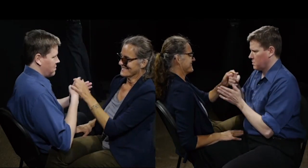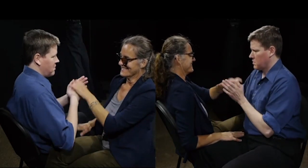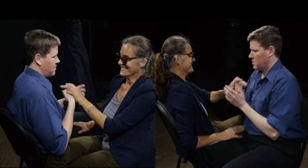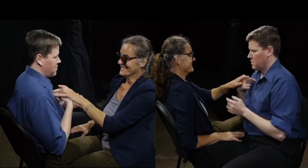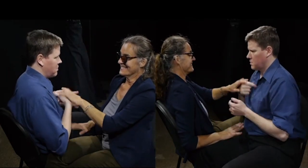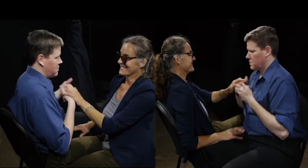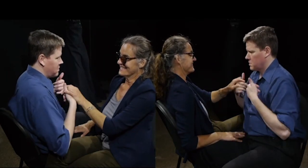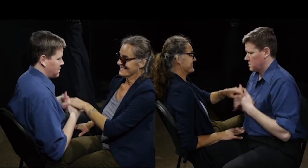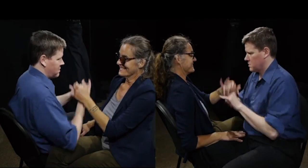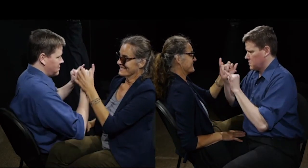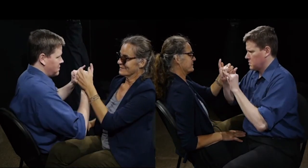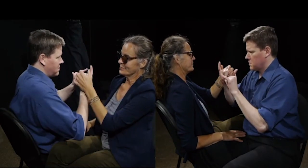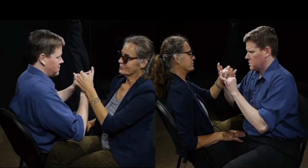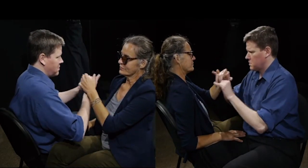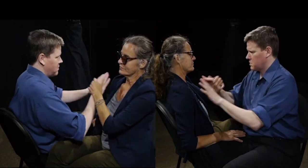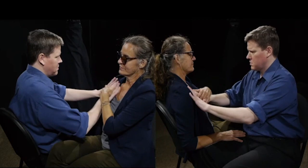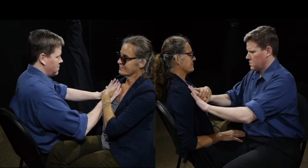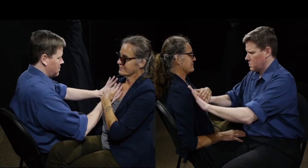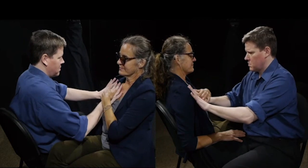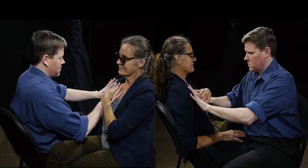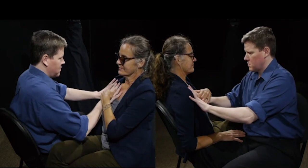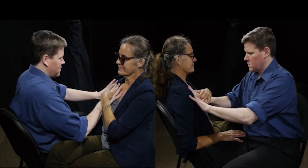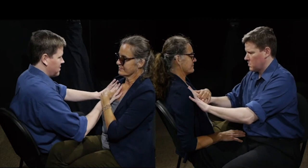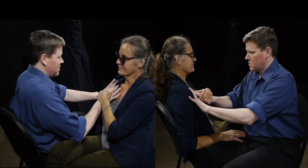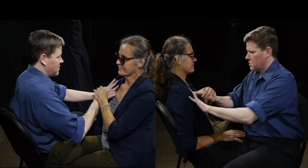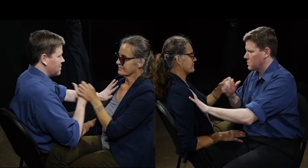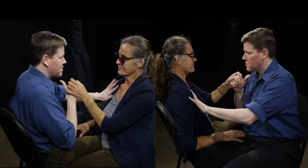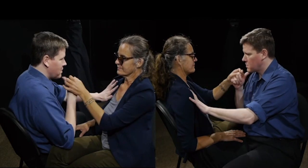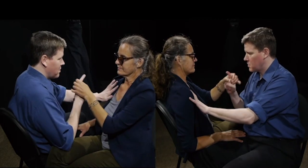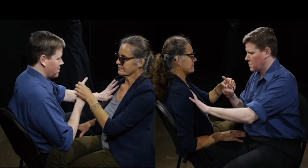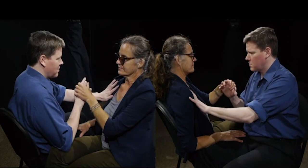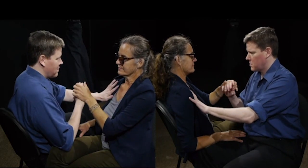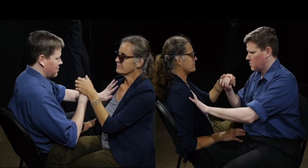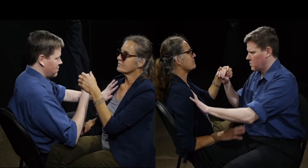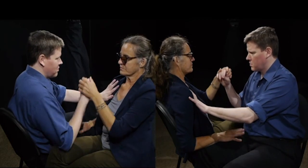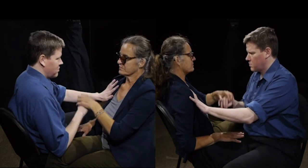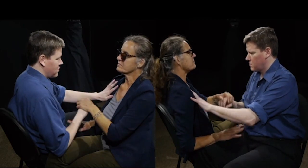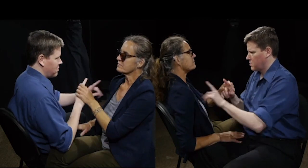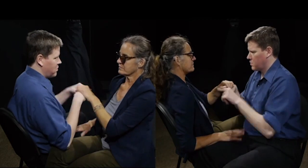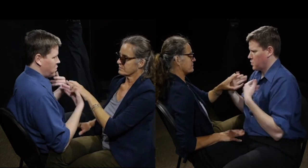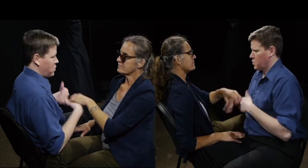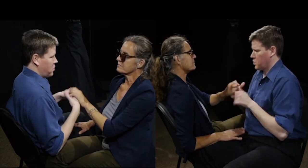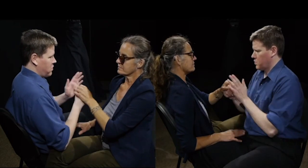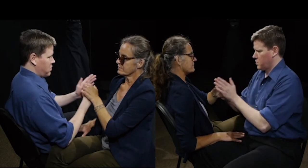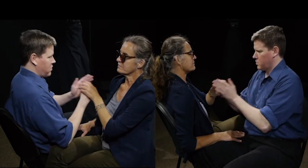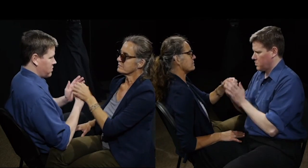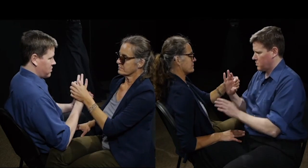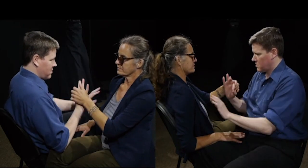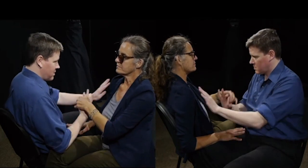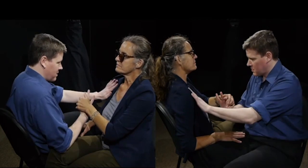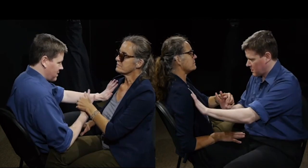The majority of the time we are co-creating messages in contact space, but every now and again our hands float off into air space.